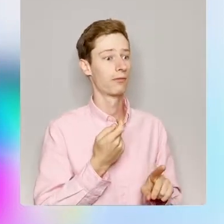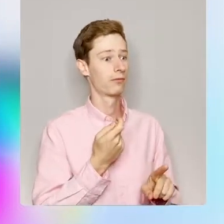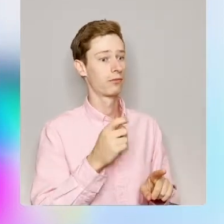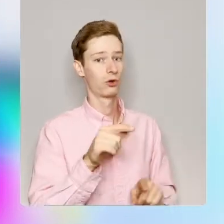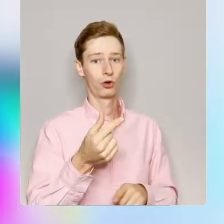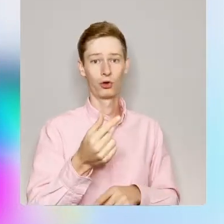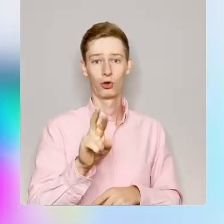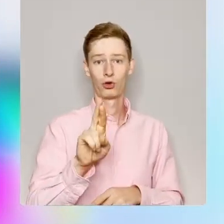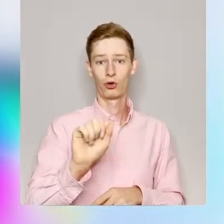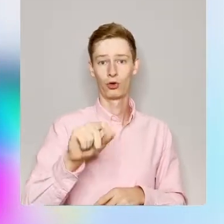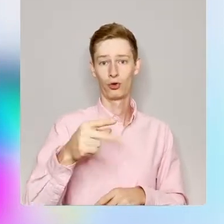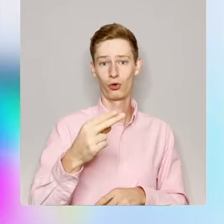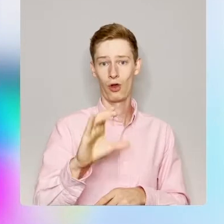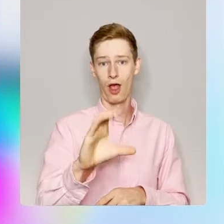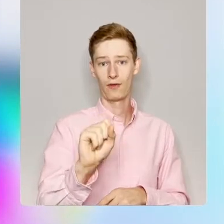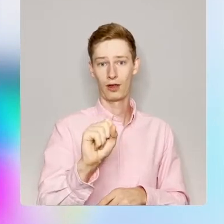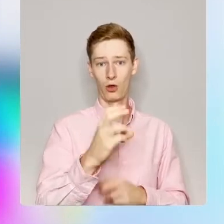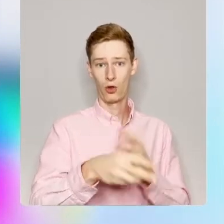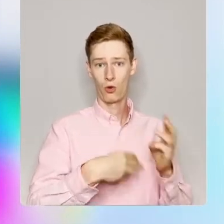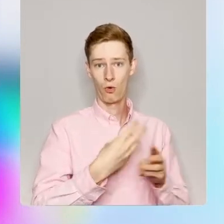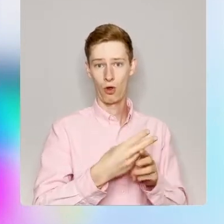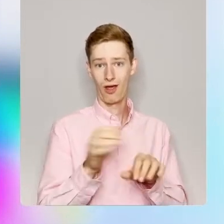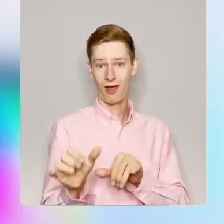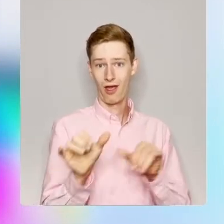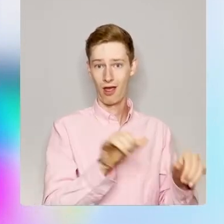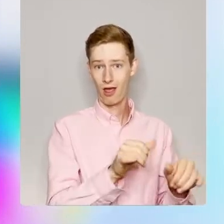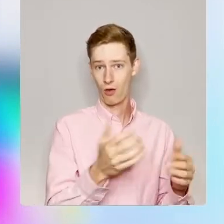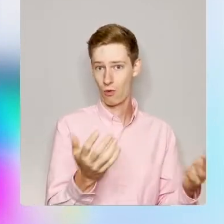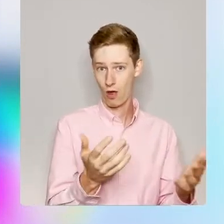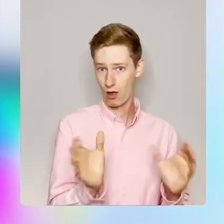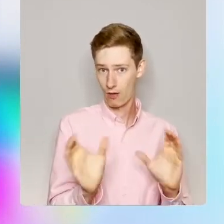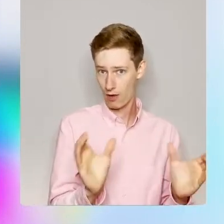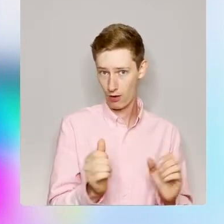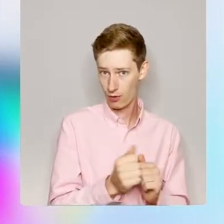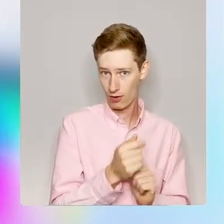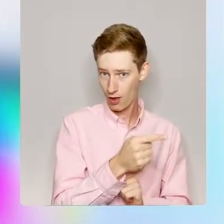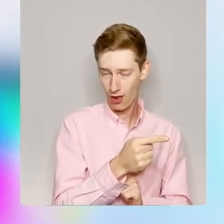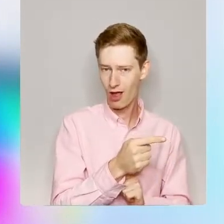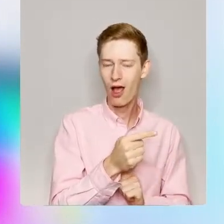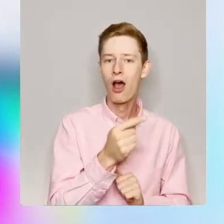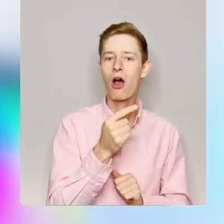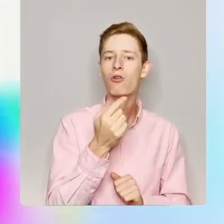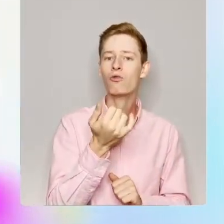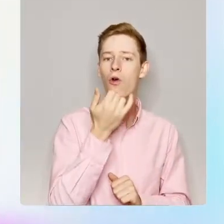we might get a similar feeling when we see shadows that don't correctly match the lighting in the scene.